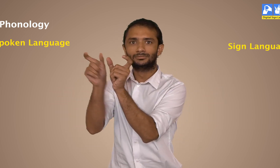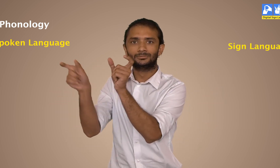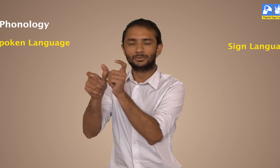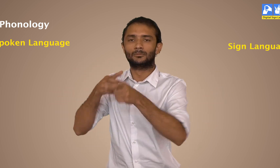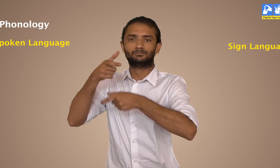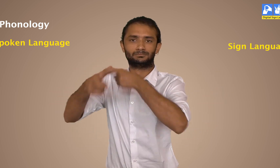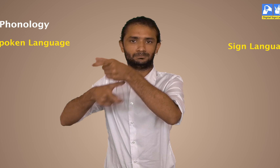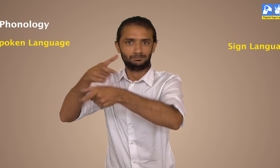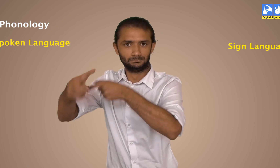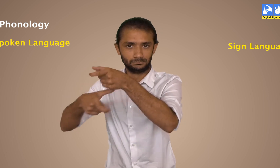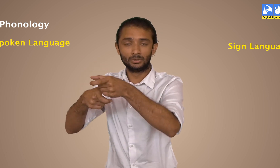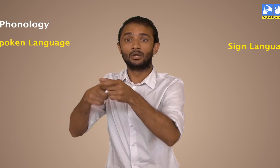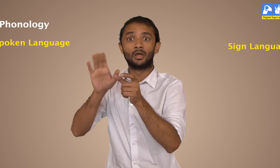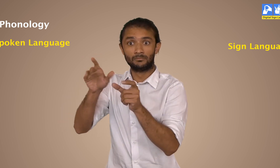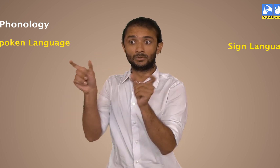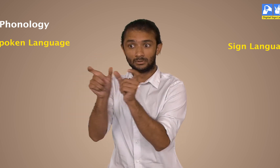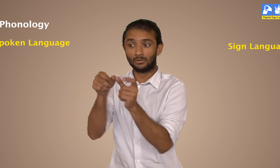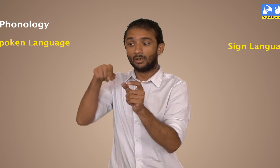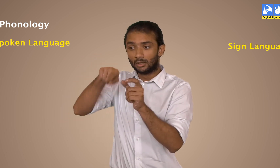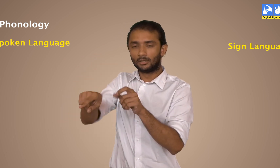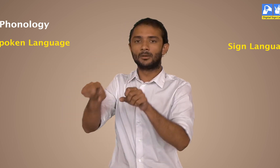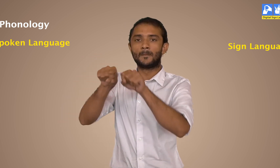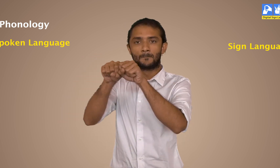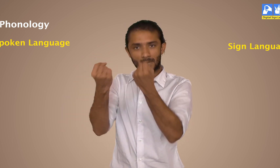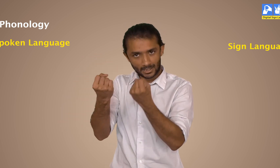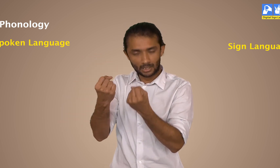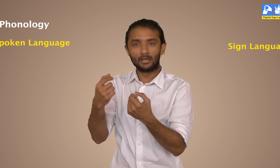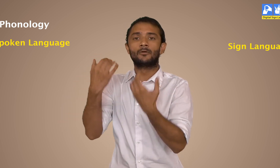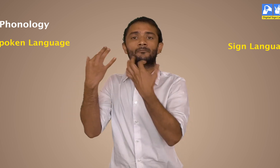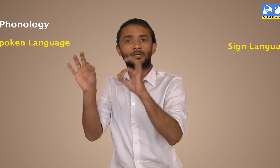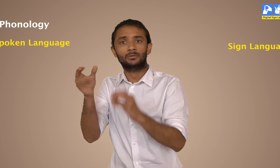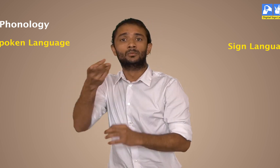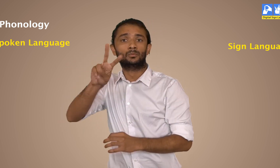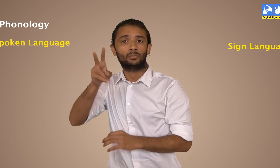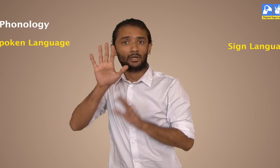There are basically two types of Morphemes; Free & Bound.